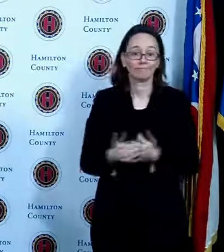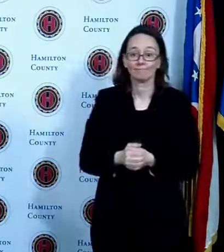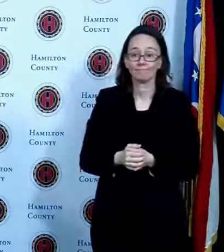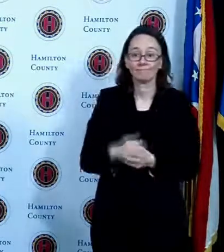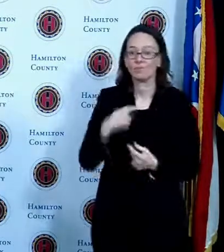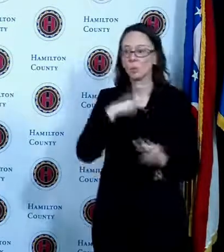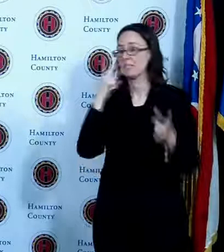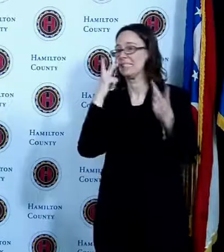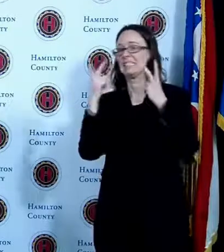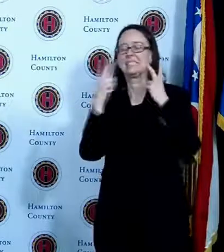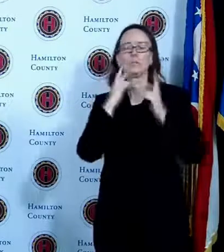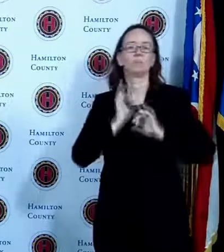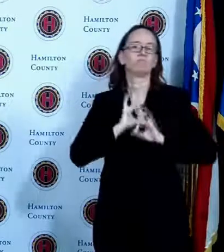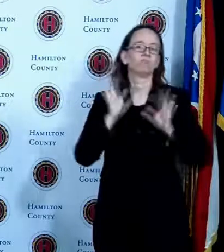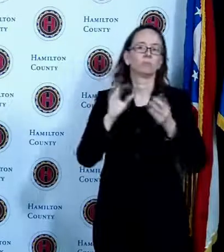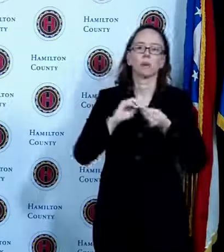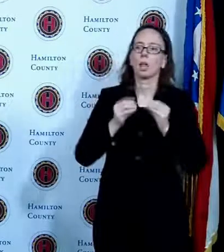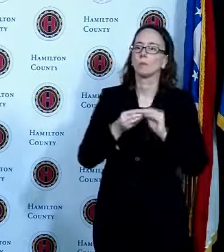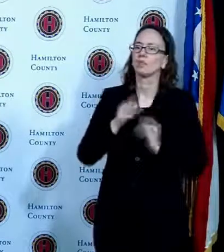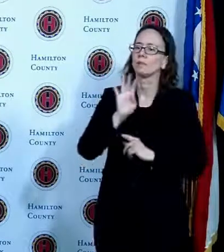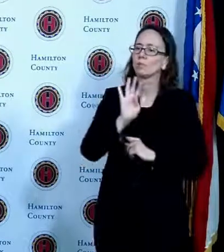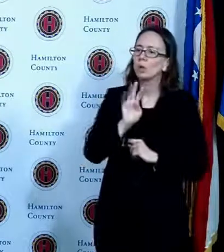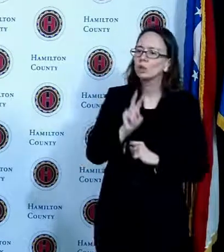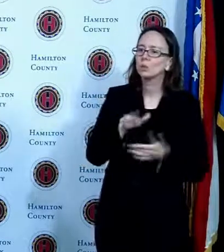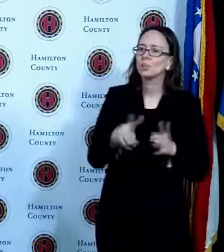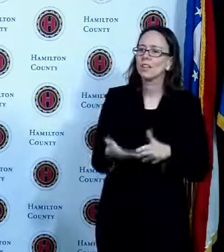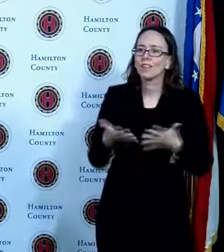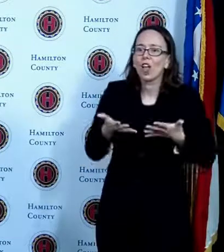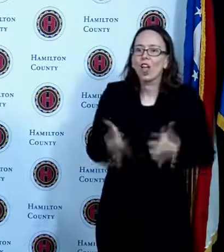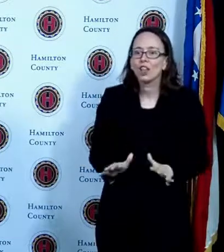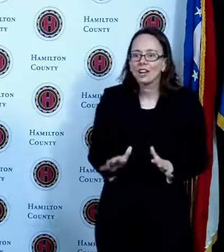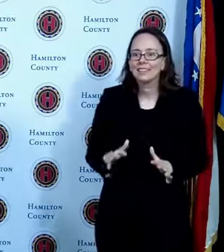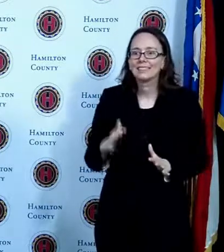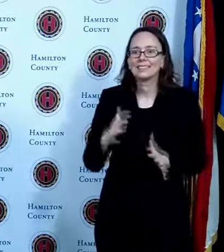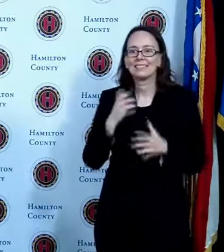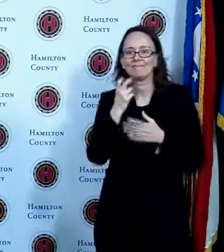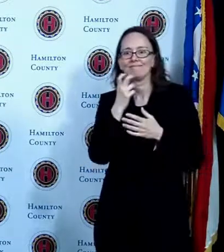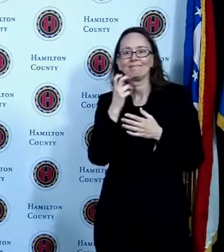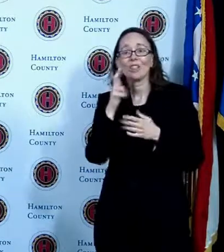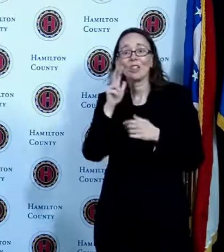Driehaus said with the 42 deaths coming in now with 32 there was one day were